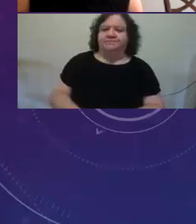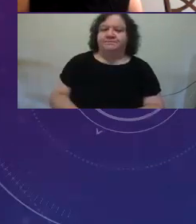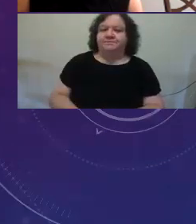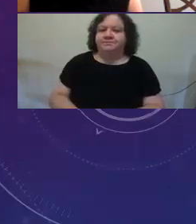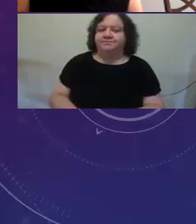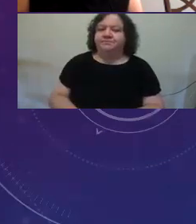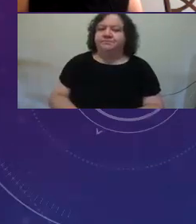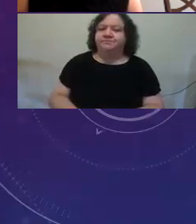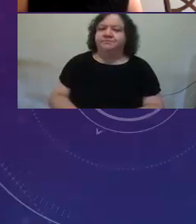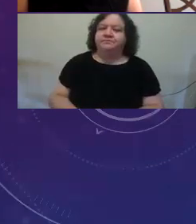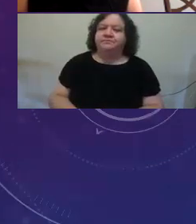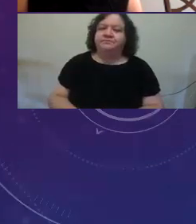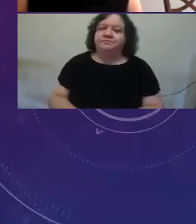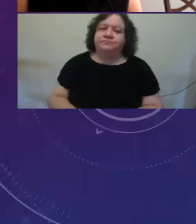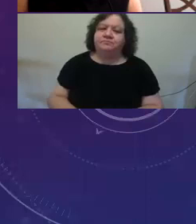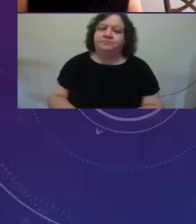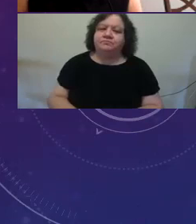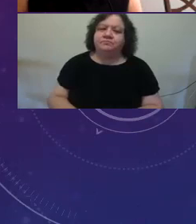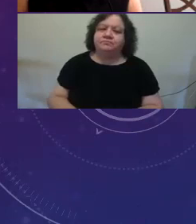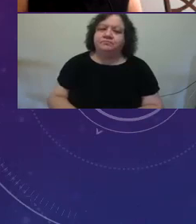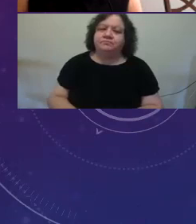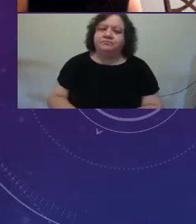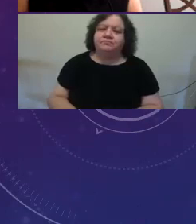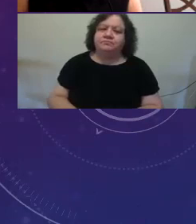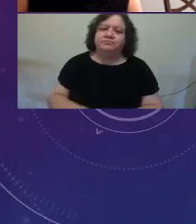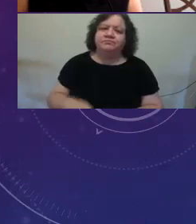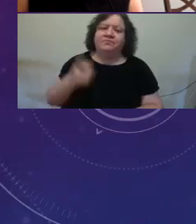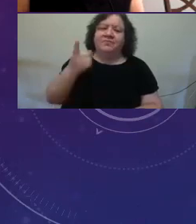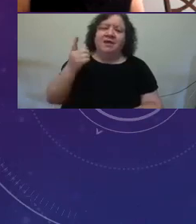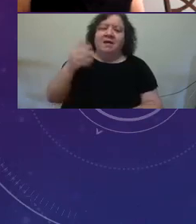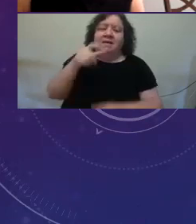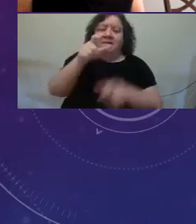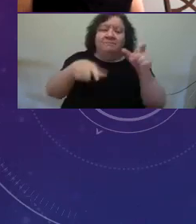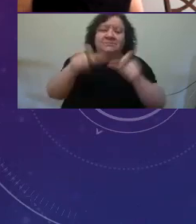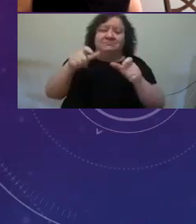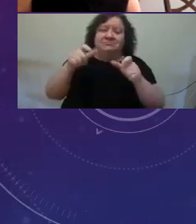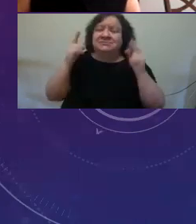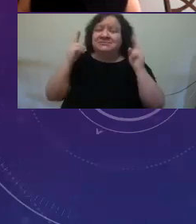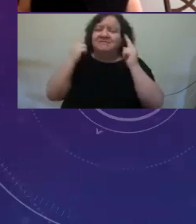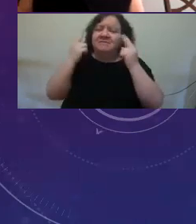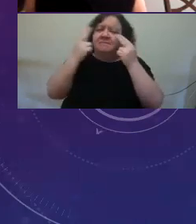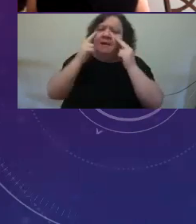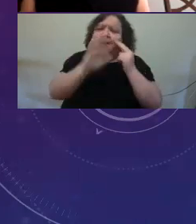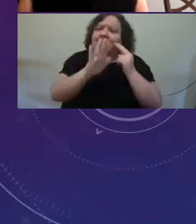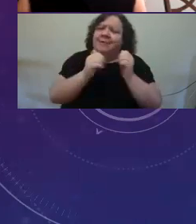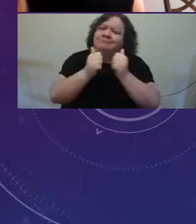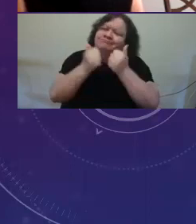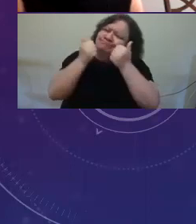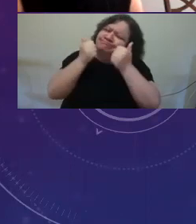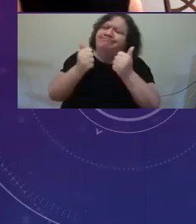inclined to use or more interested in Facebook but people can use other